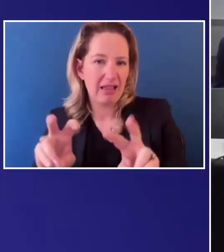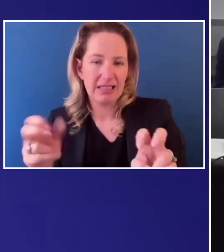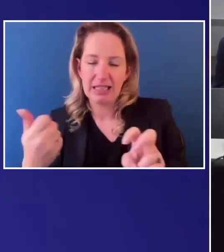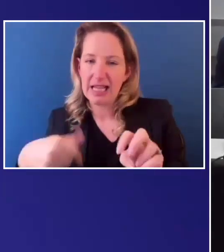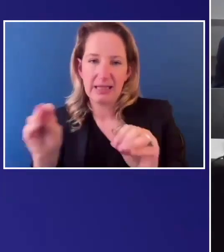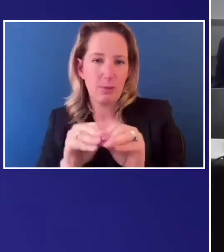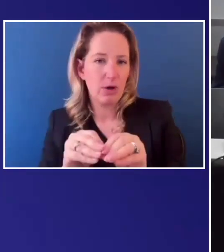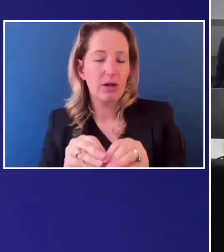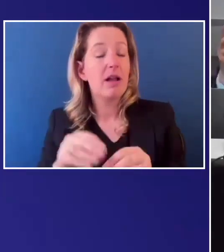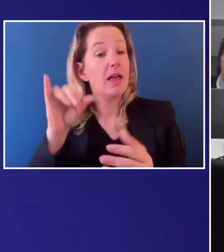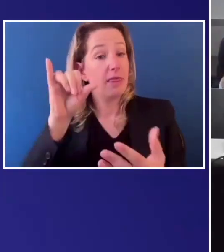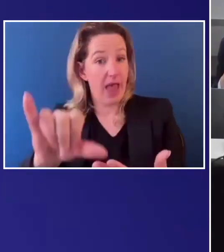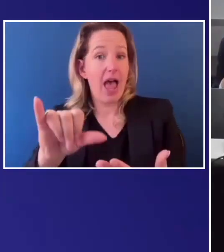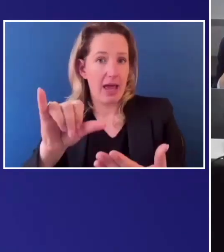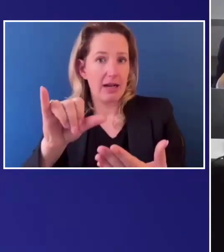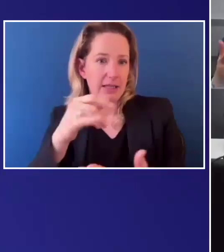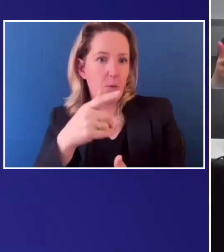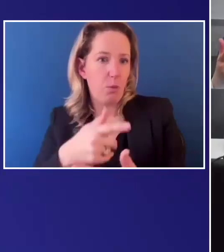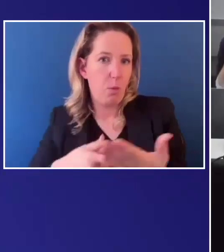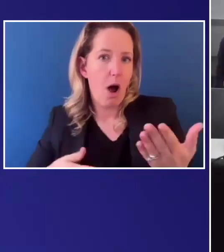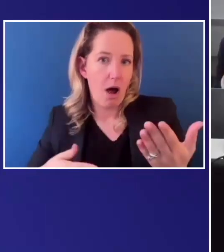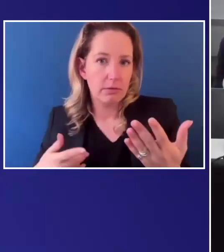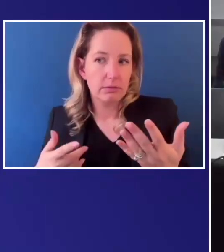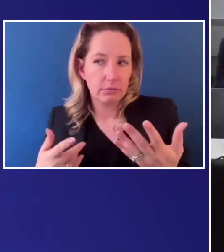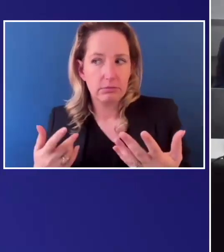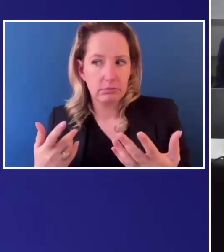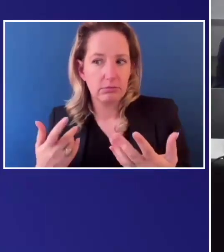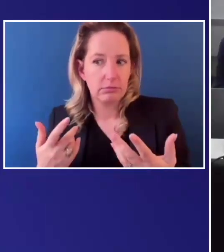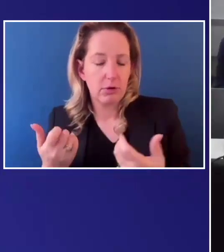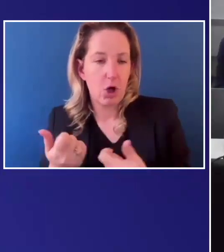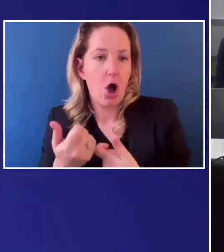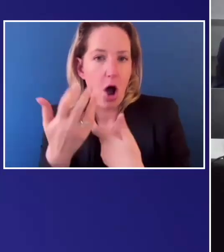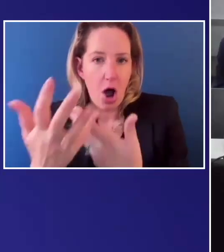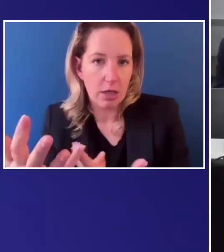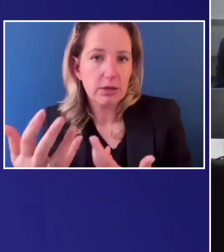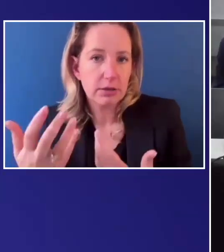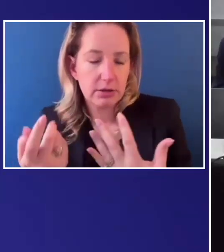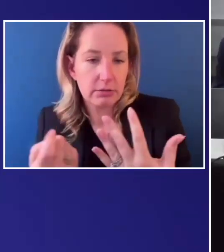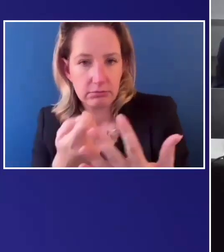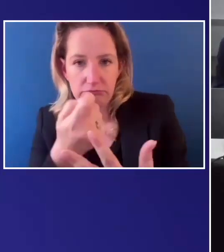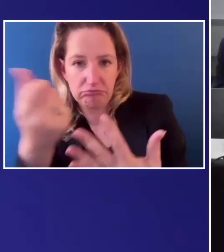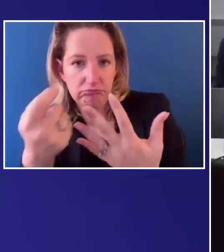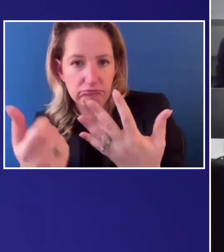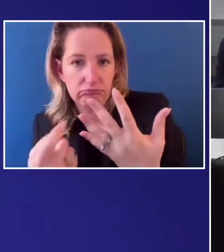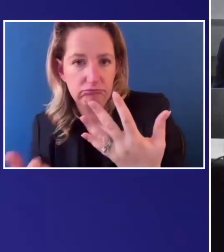That's what was triggering -- that's what was throwing them into being noncompliant with GE.